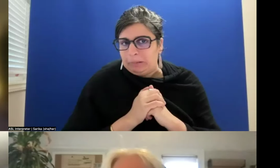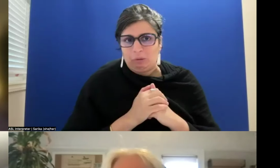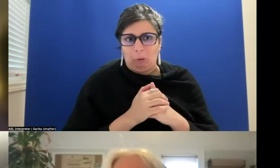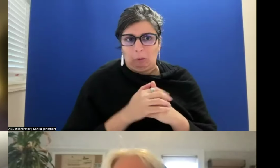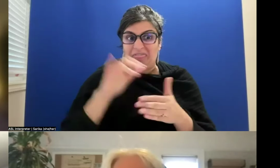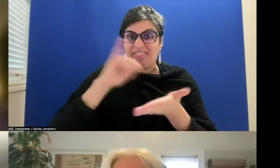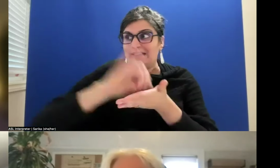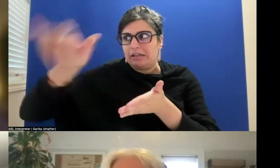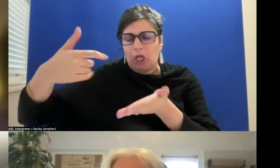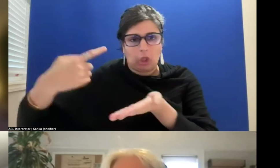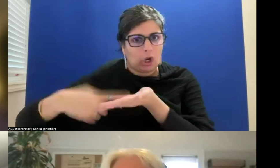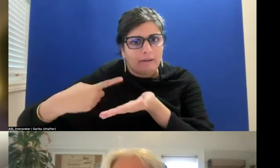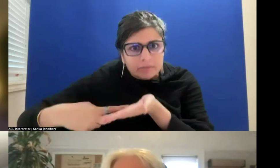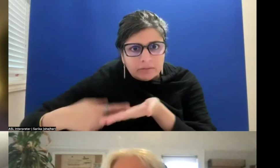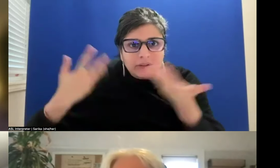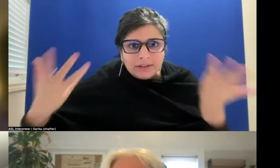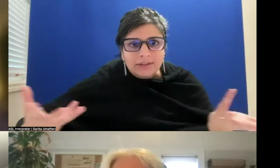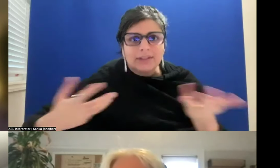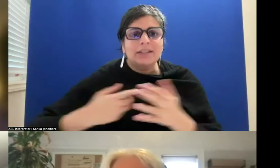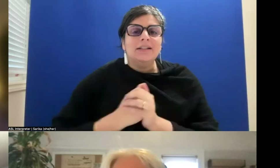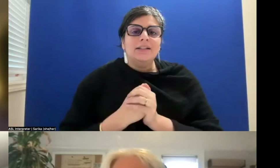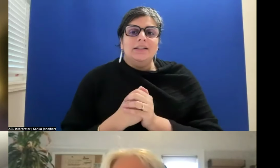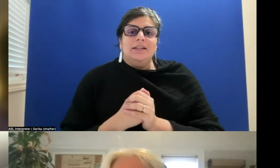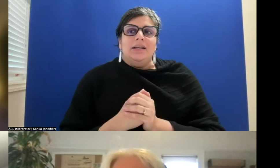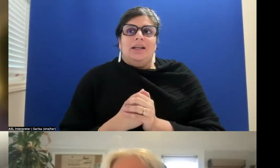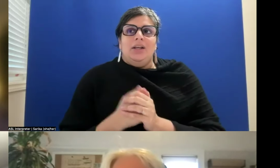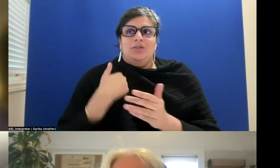And, you know, we prioritize paying artists.